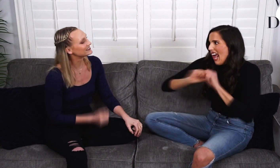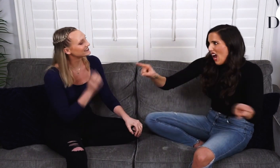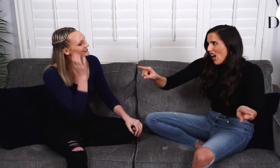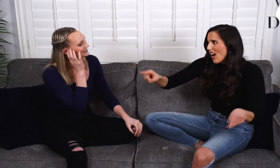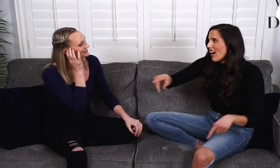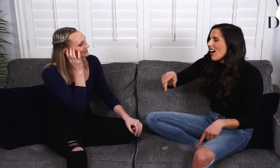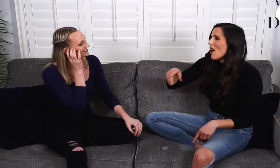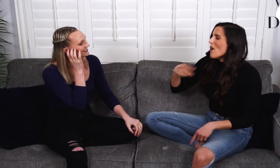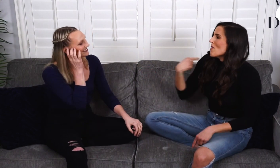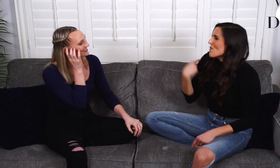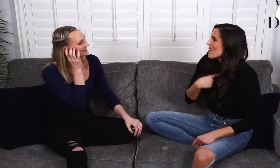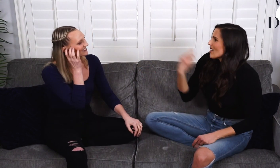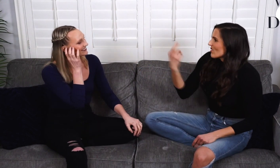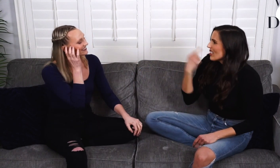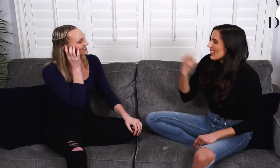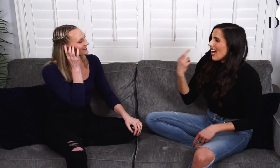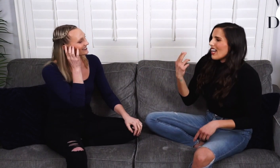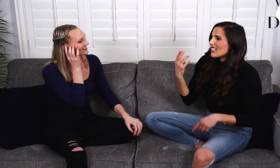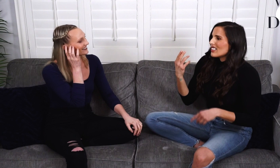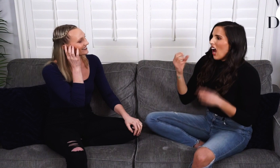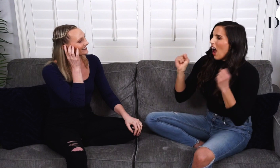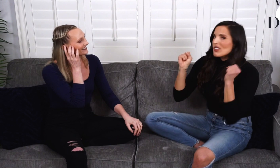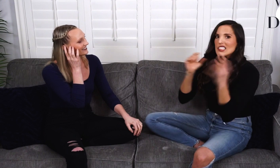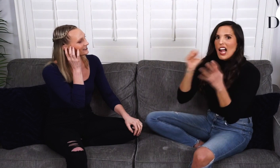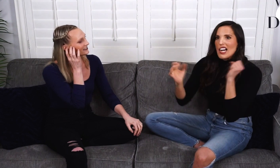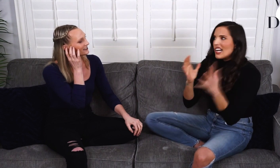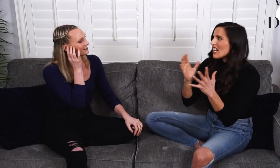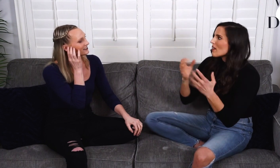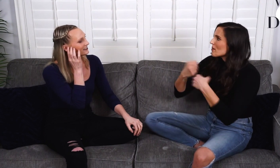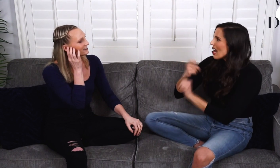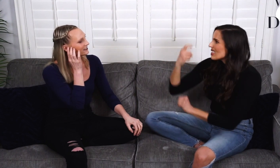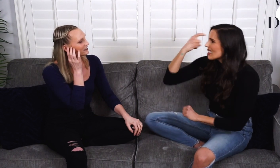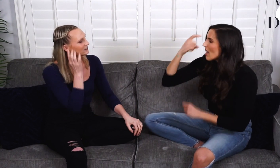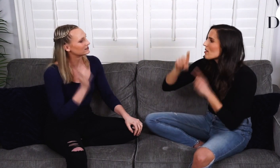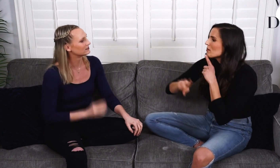didn't air, we realized that our signing made